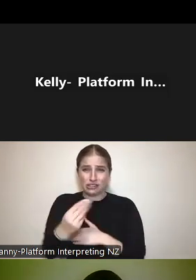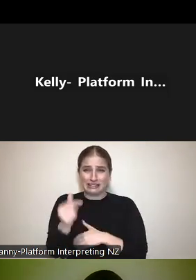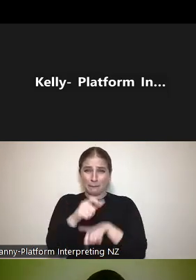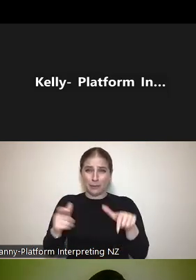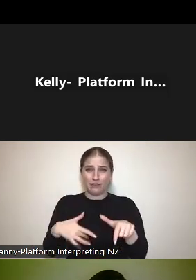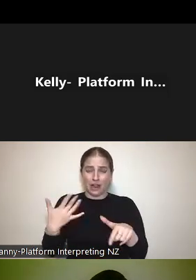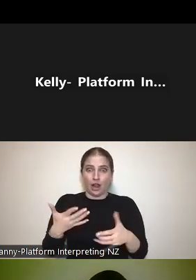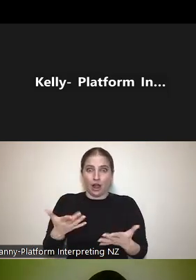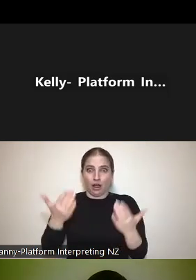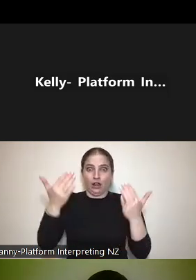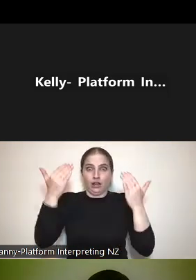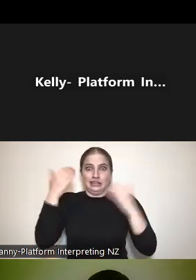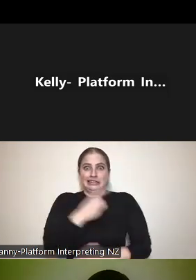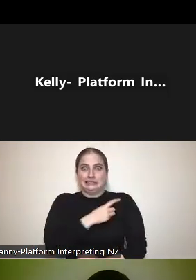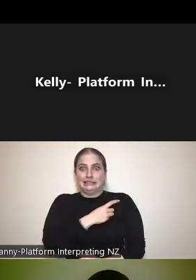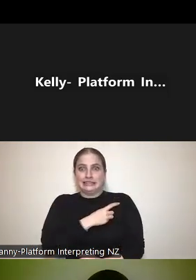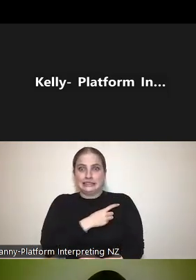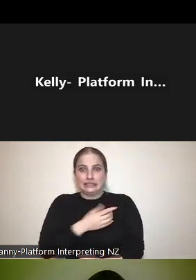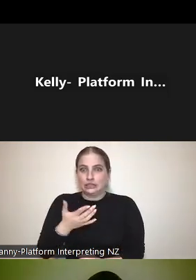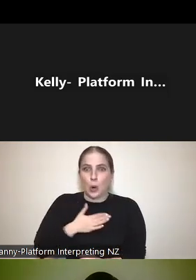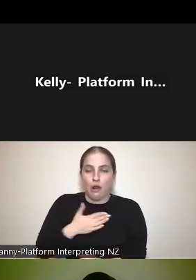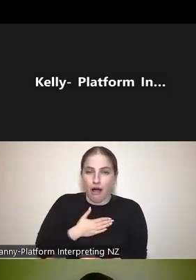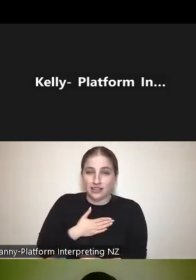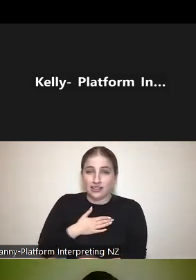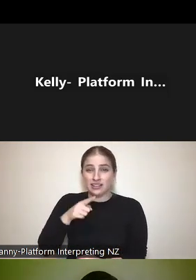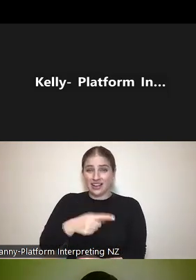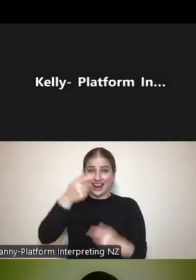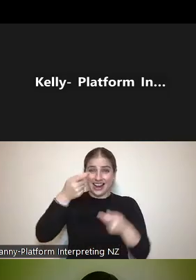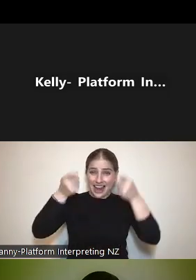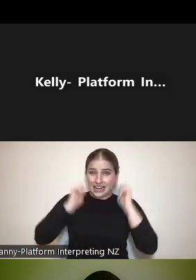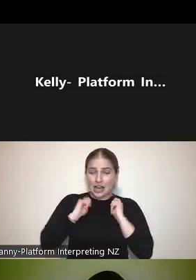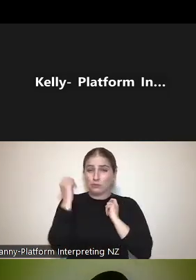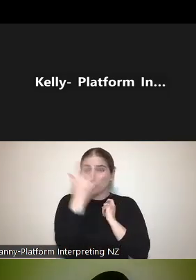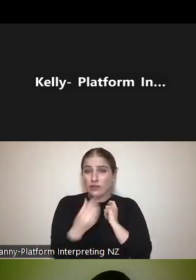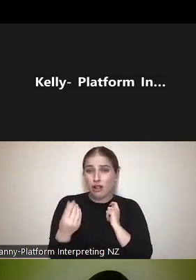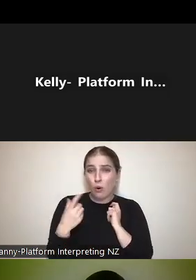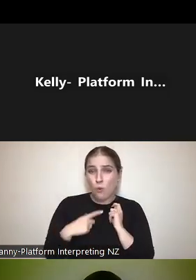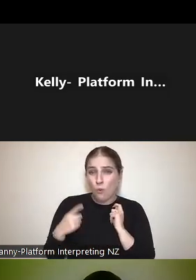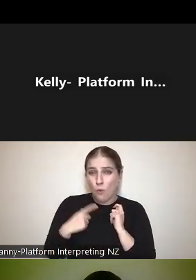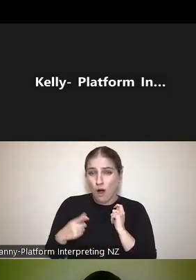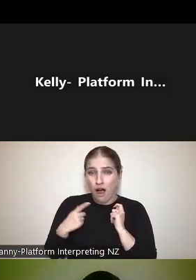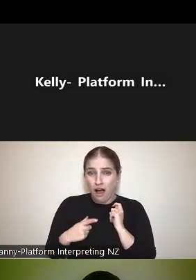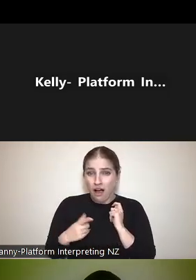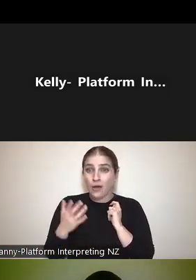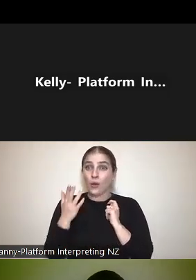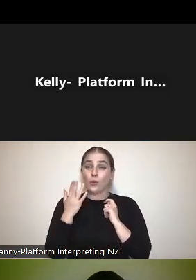And the beautiful thing about these lanyards is that people could take them off. once they got into the show, and they decided,